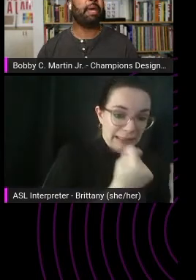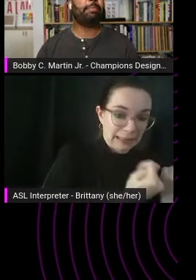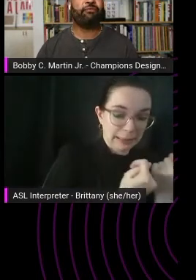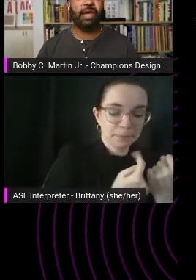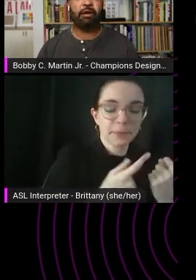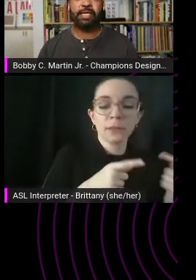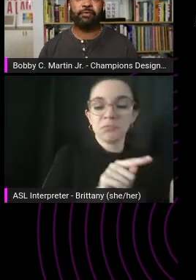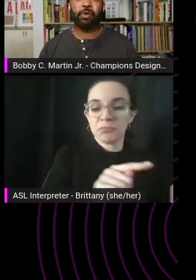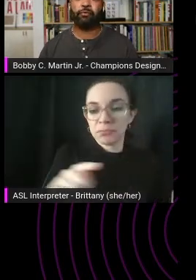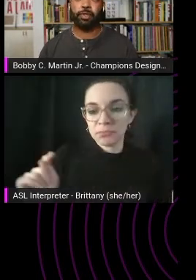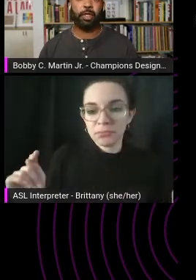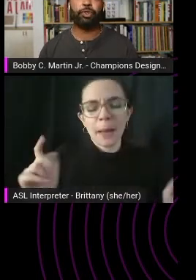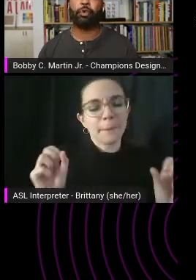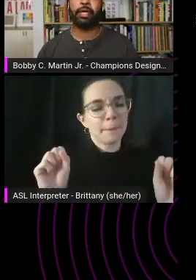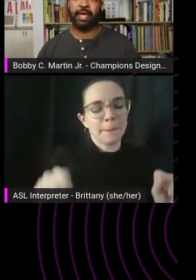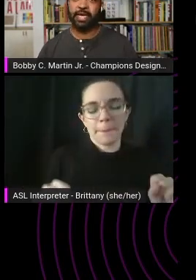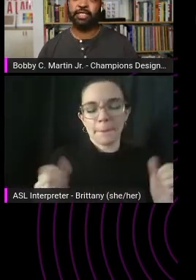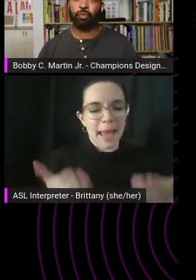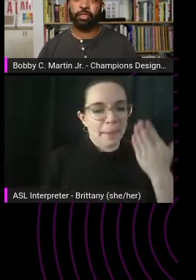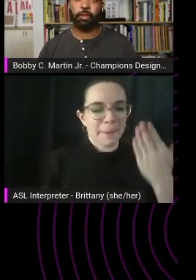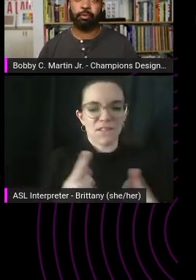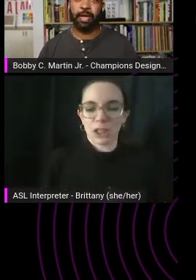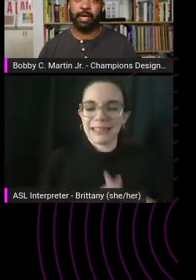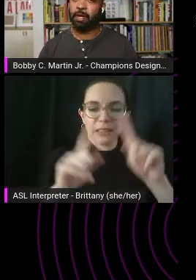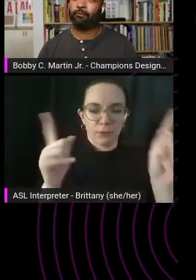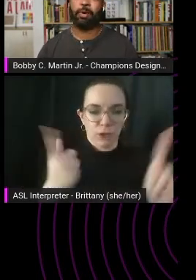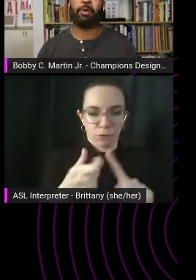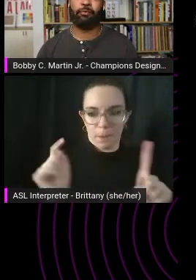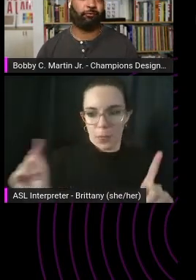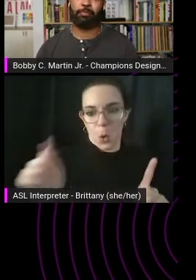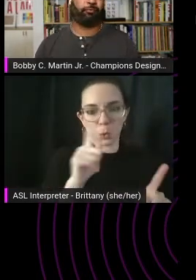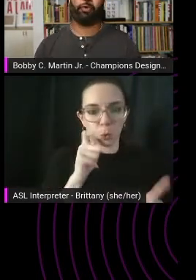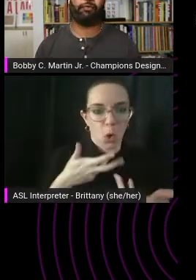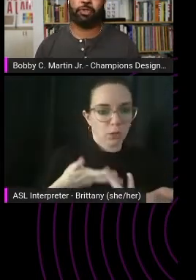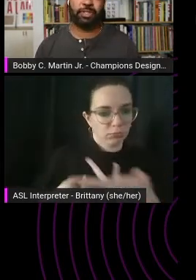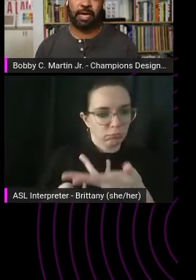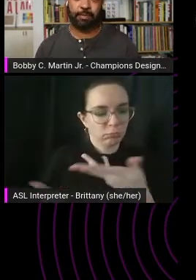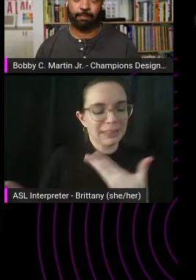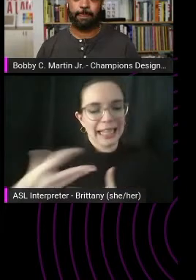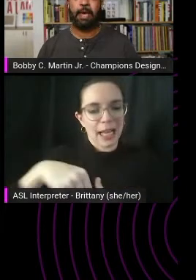may be very different for those who are engaging with your brand for the first time.